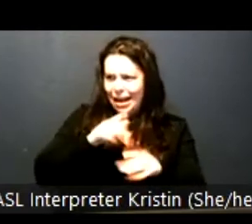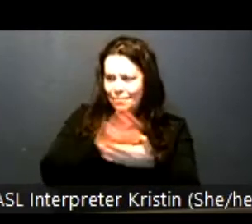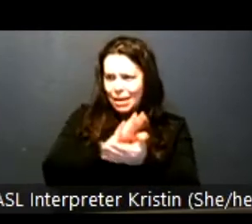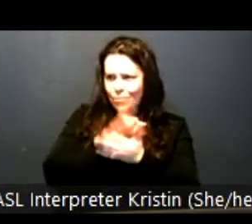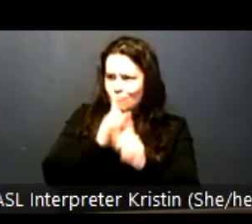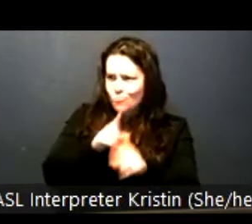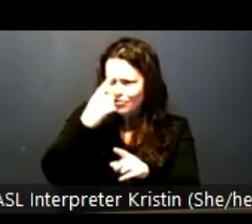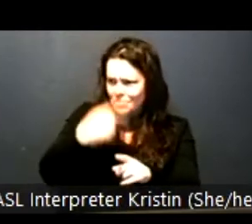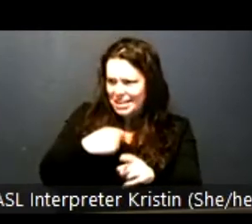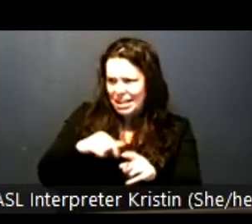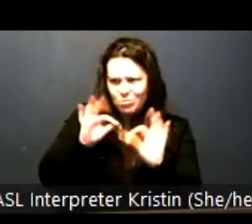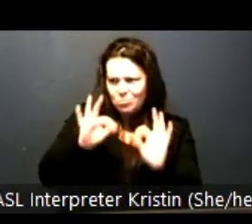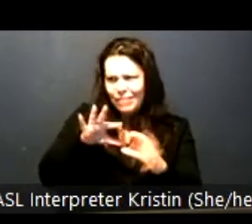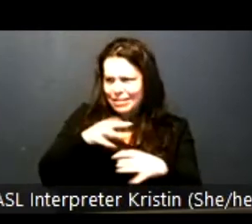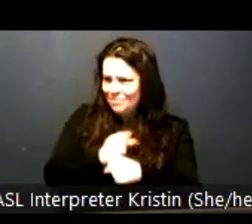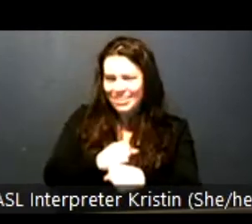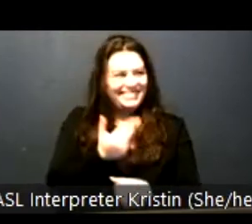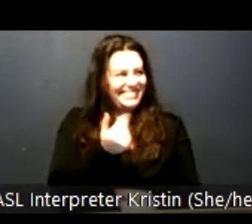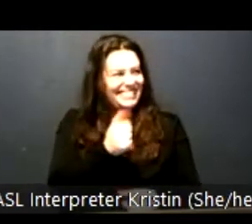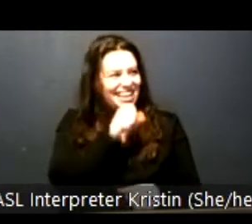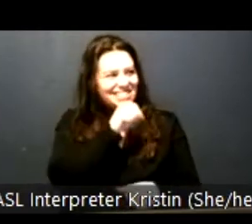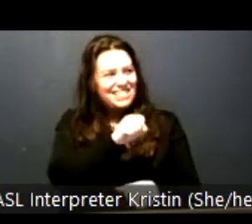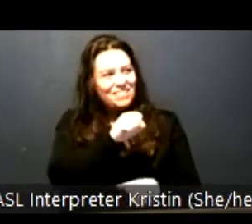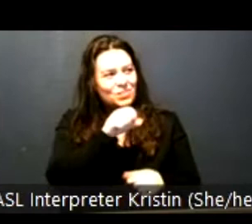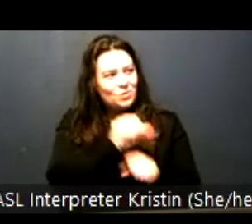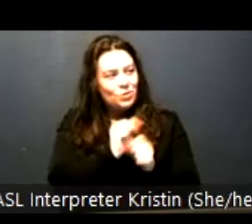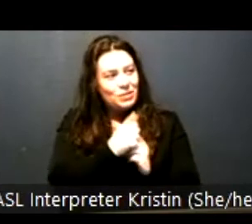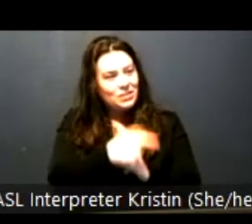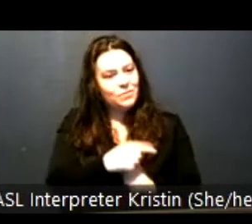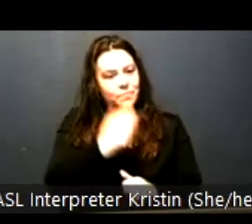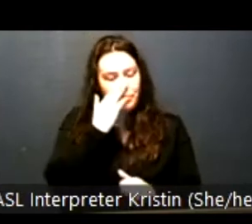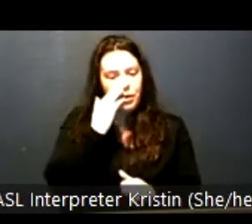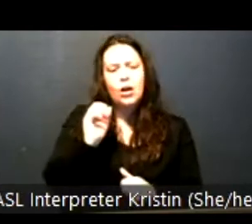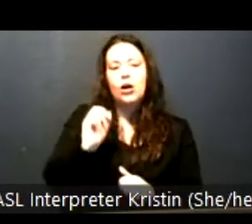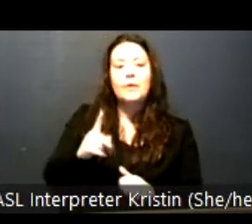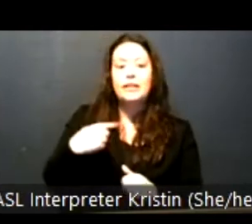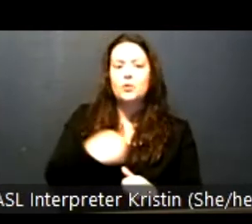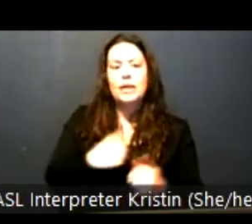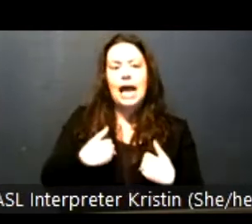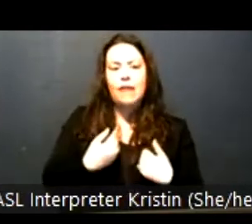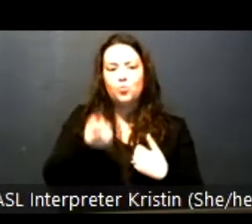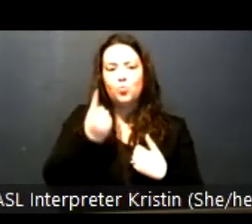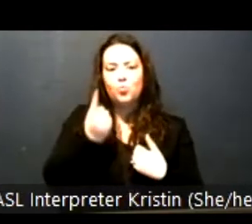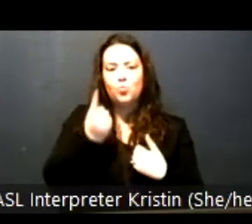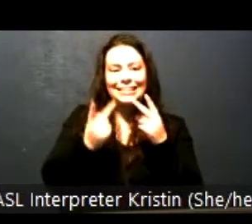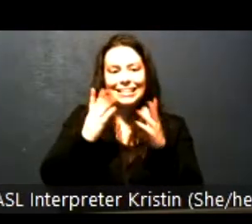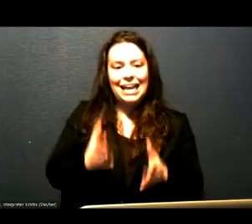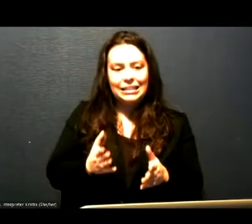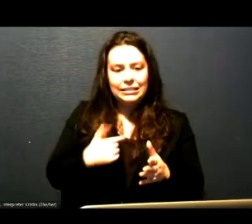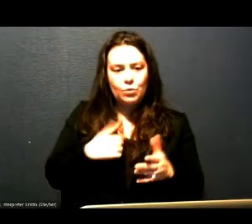to work with you! It's great. Well we do have a guest who's waiting so I would like to welcome them soon too,